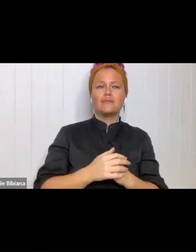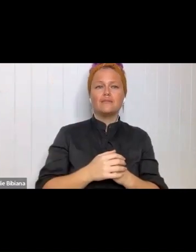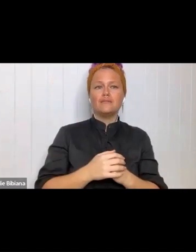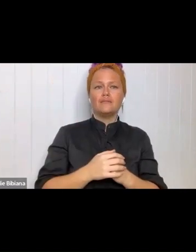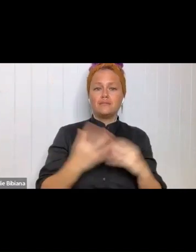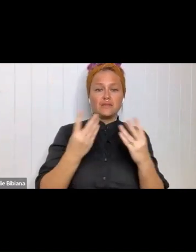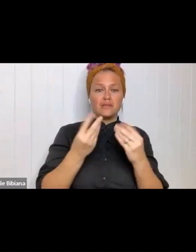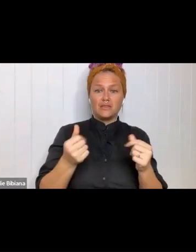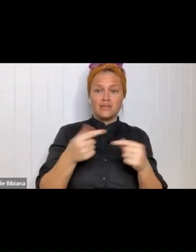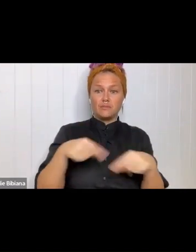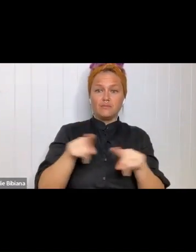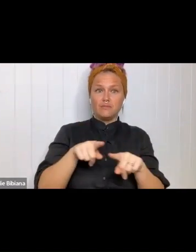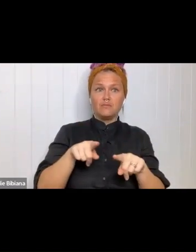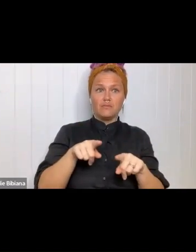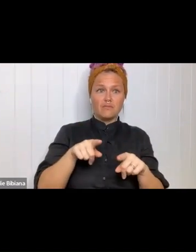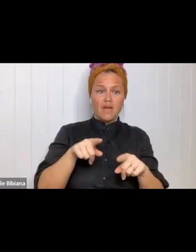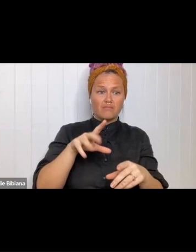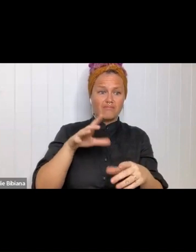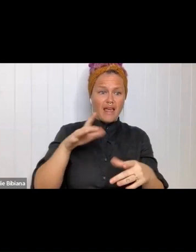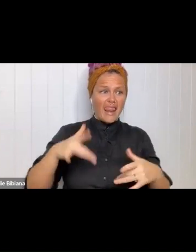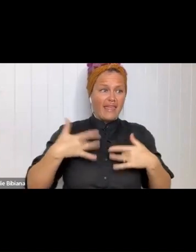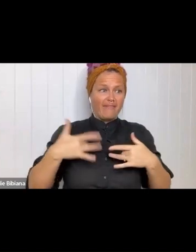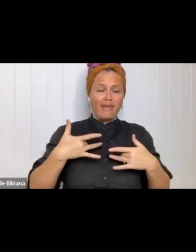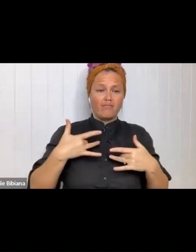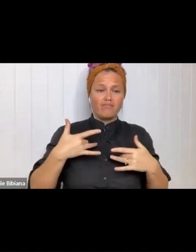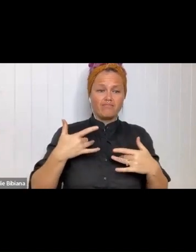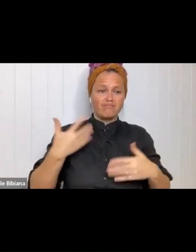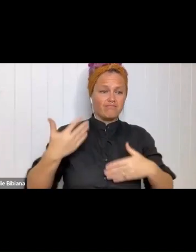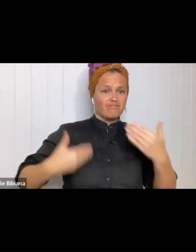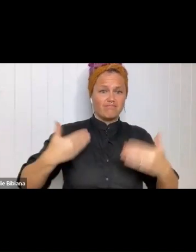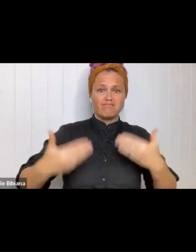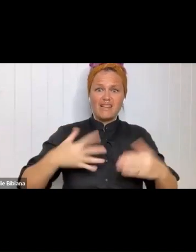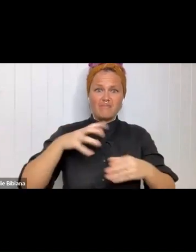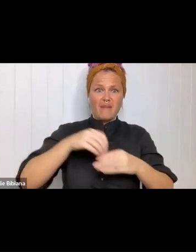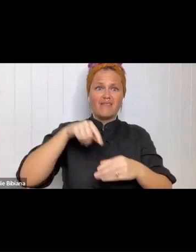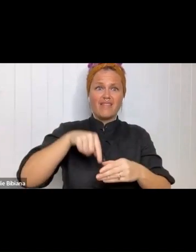are very much living it. But we've established a youth